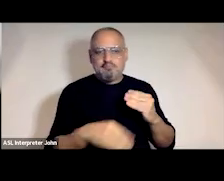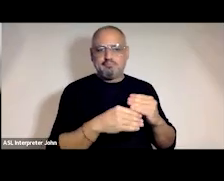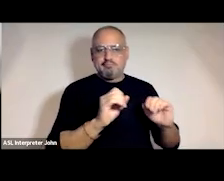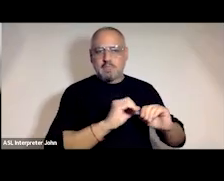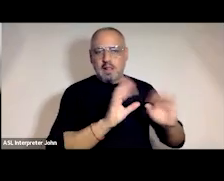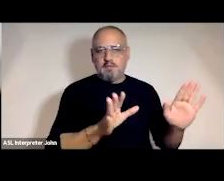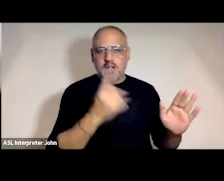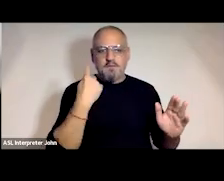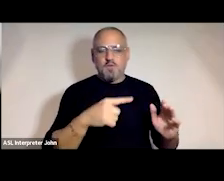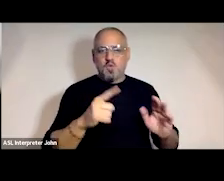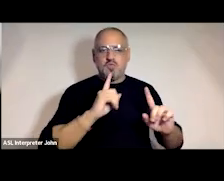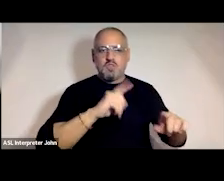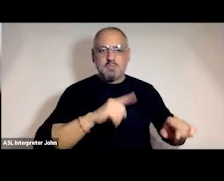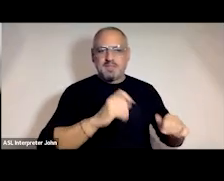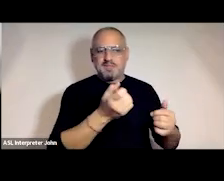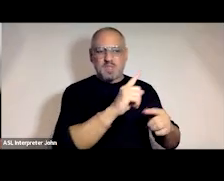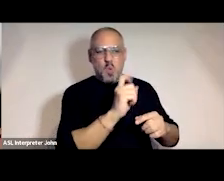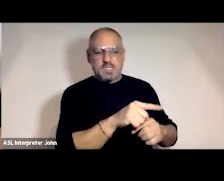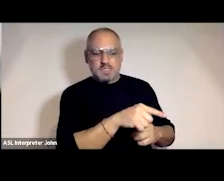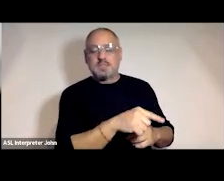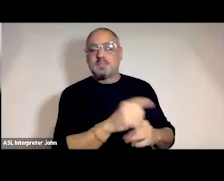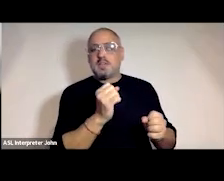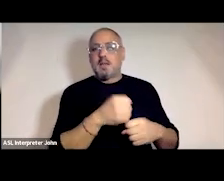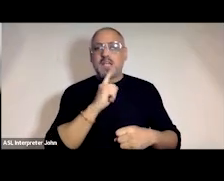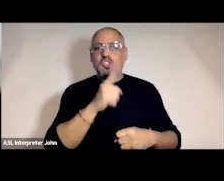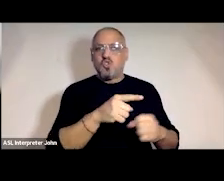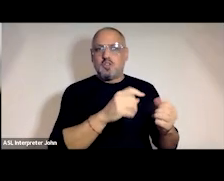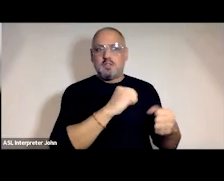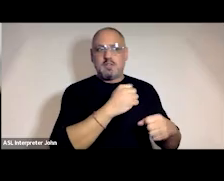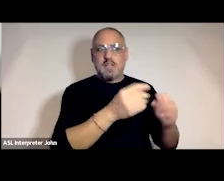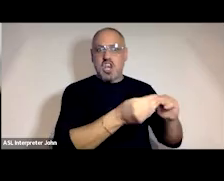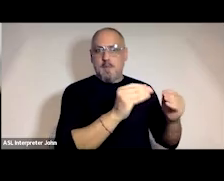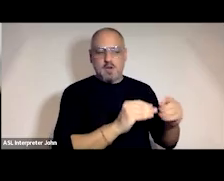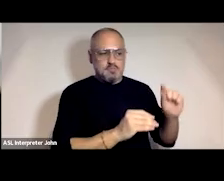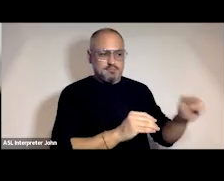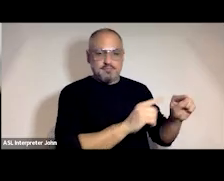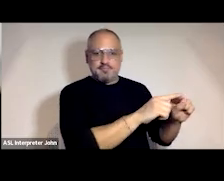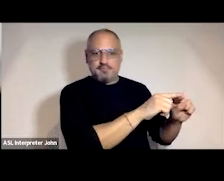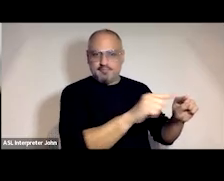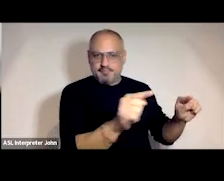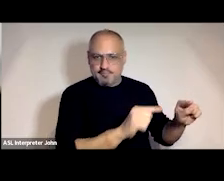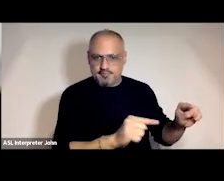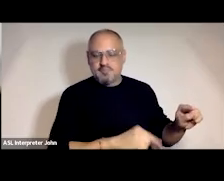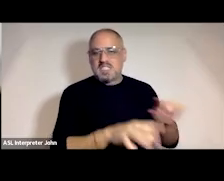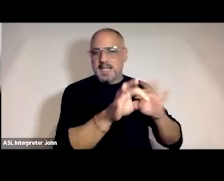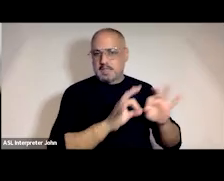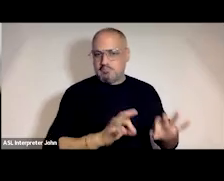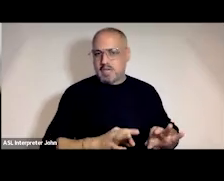to responses for questions, but make sure to reference the number from the question that you are clarifying.